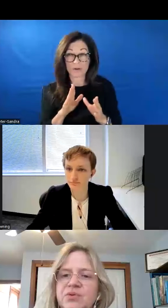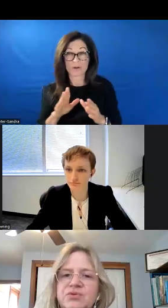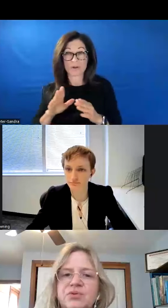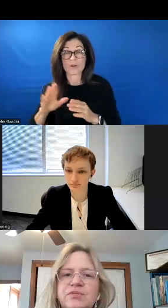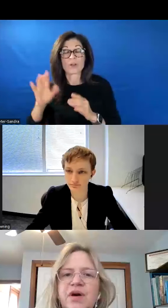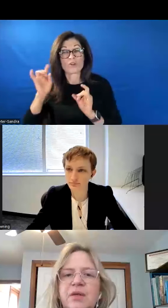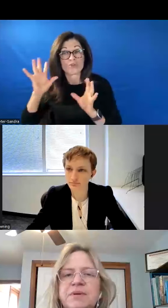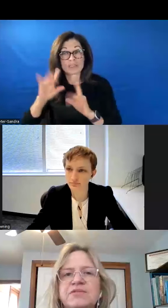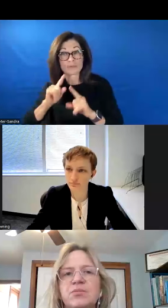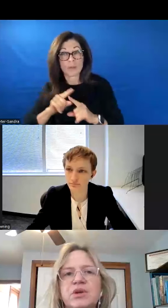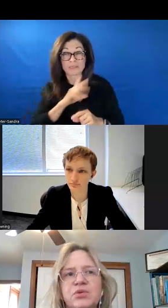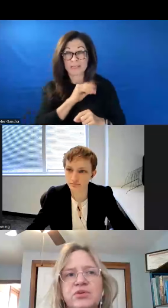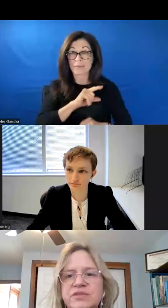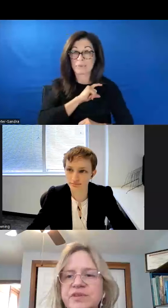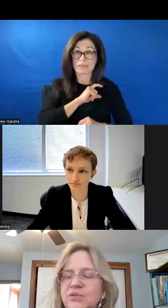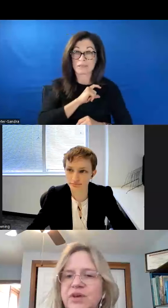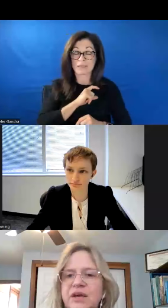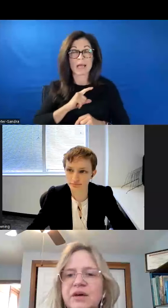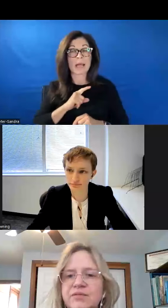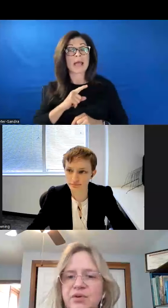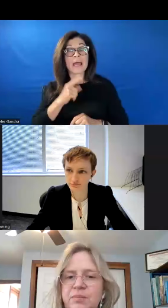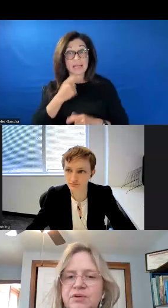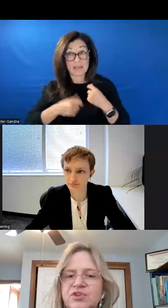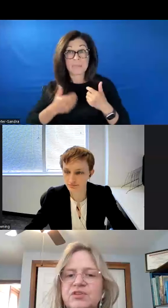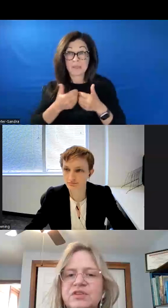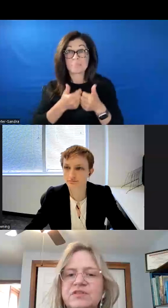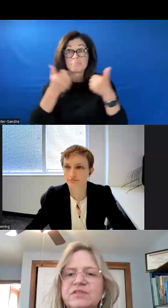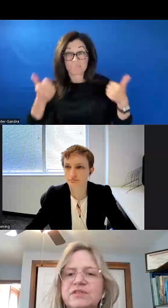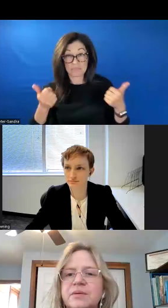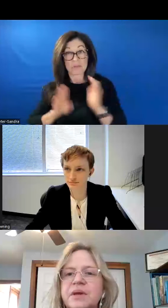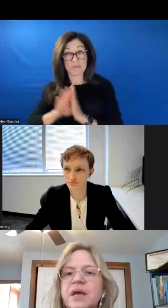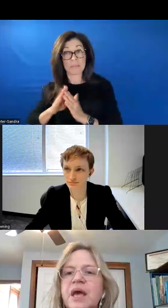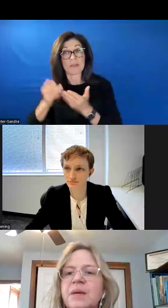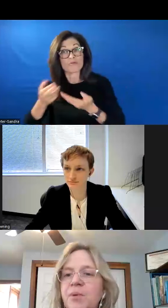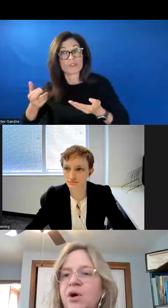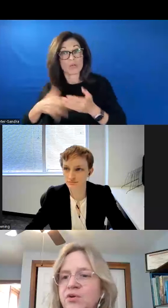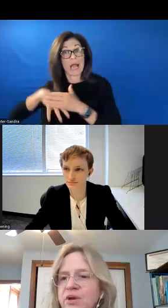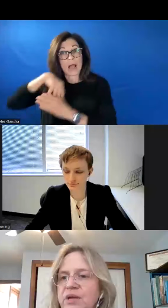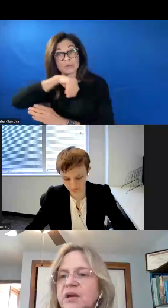OPPOSED TO DEVELOPING RESOURCES OUTSIDE OF THE CRIMINAL JUSTICE SYSTEM AND PARTNERING